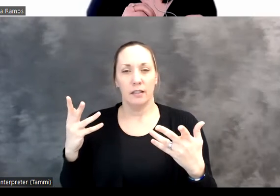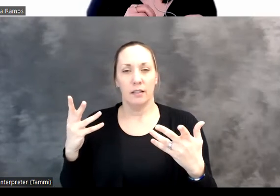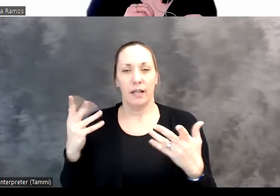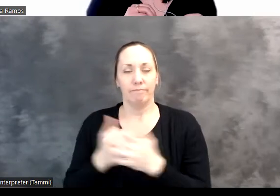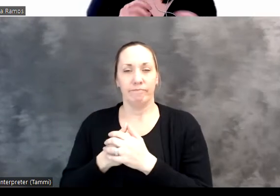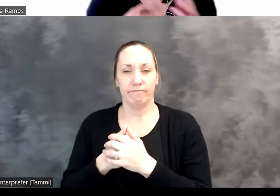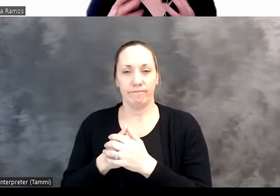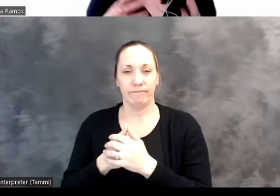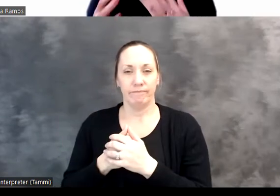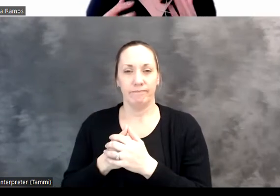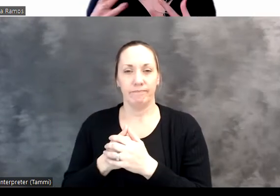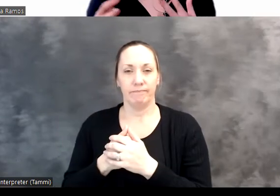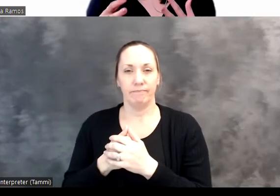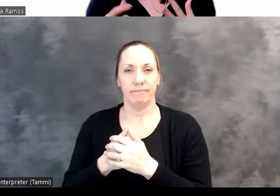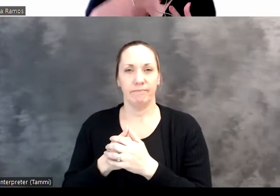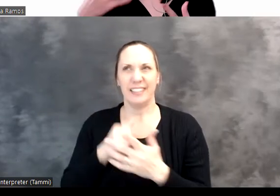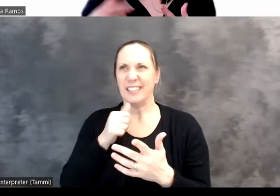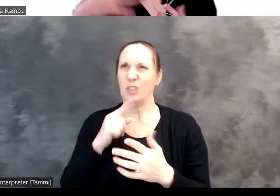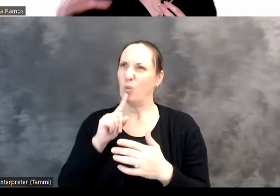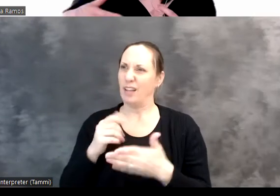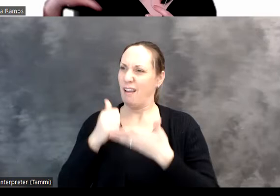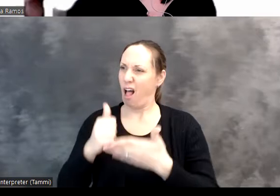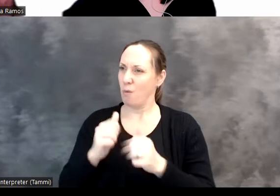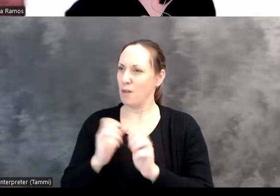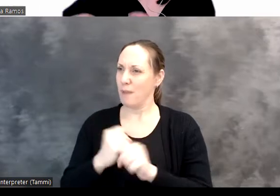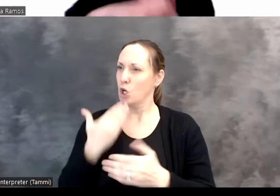think there is a mindset that complexity is